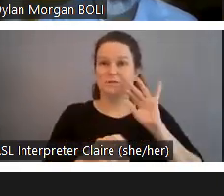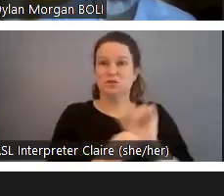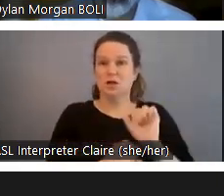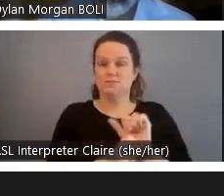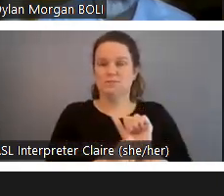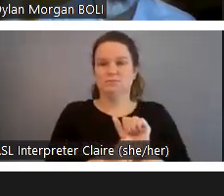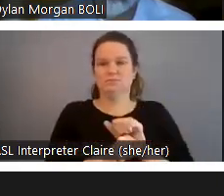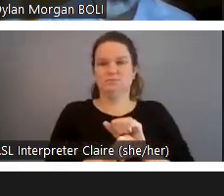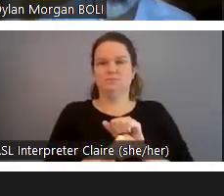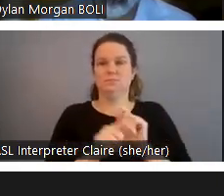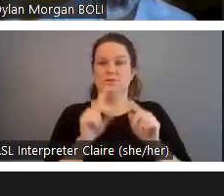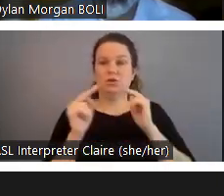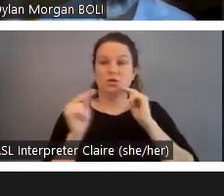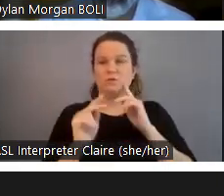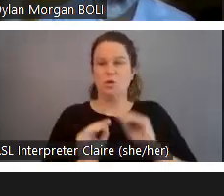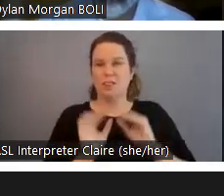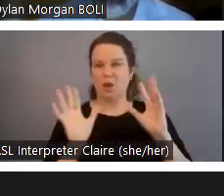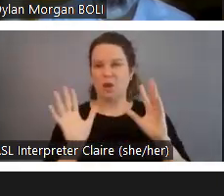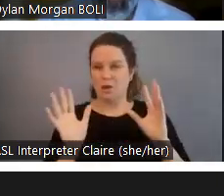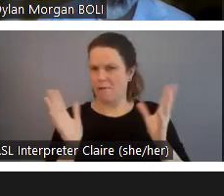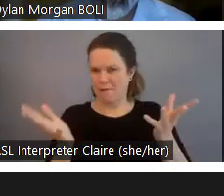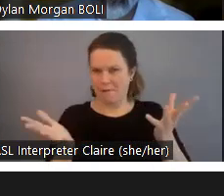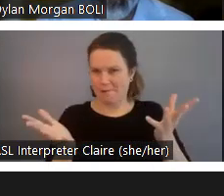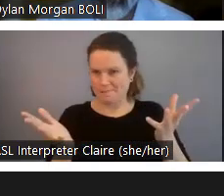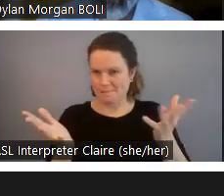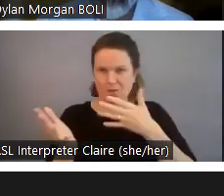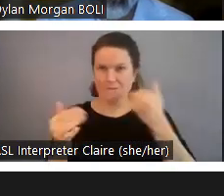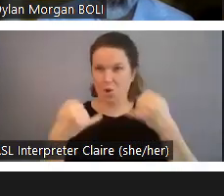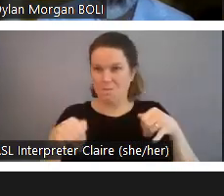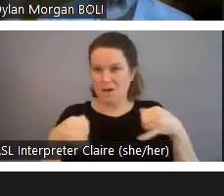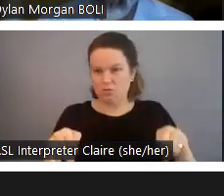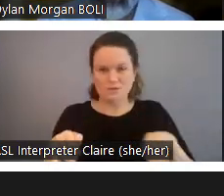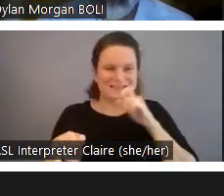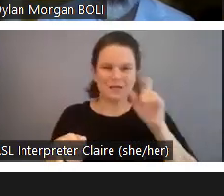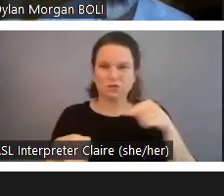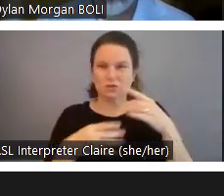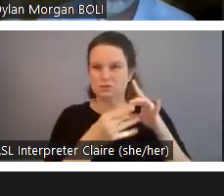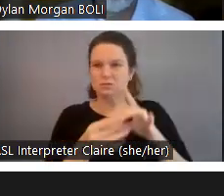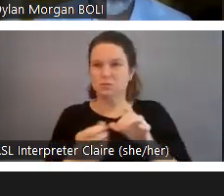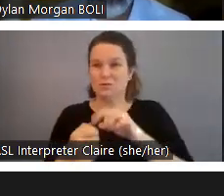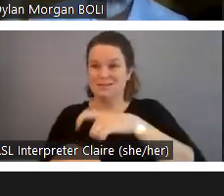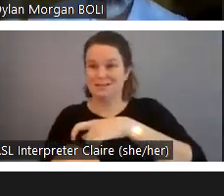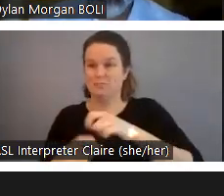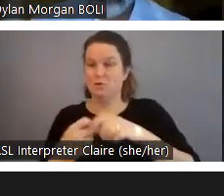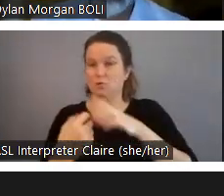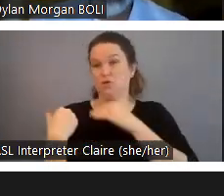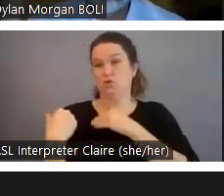negotiating for clarity around, you know, better boundaries, not just